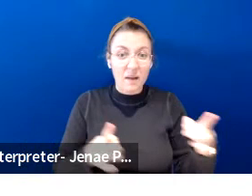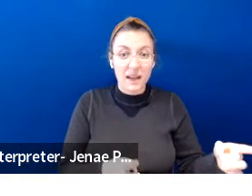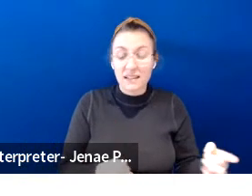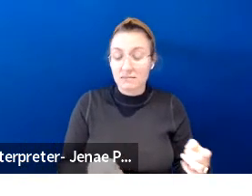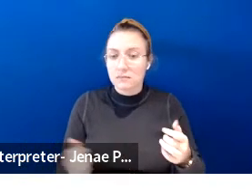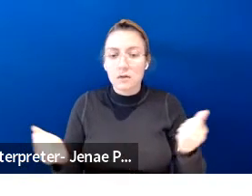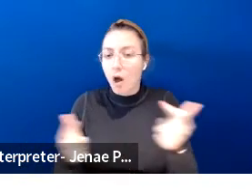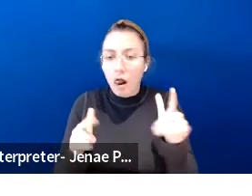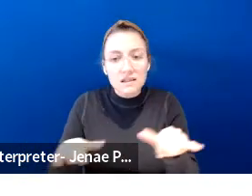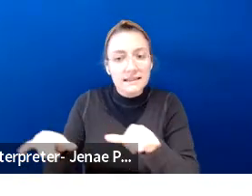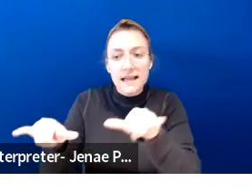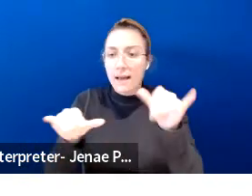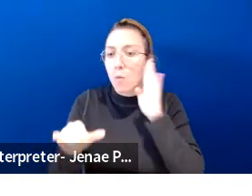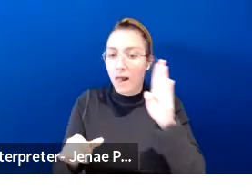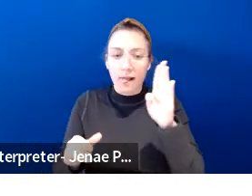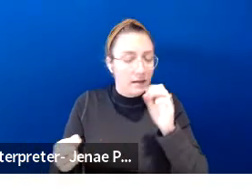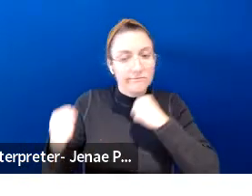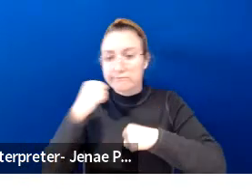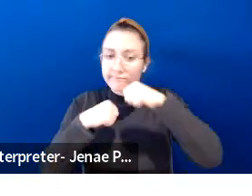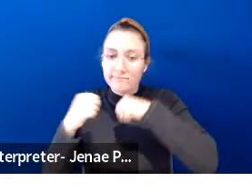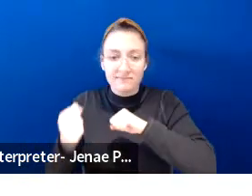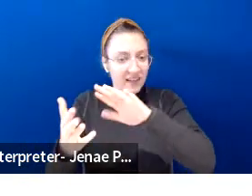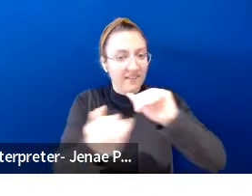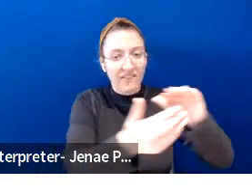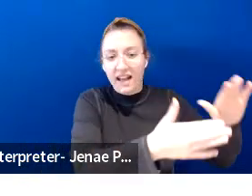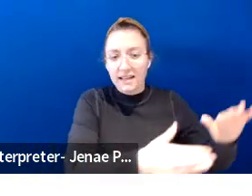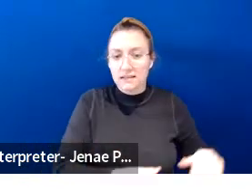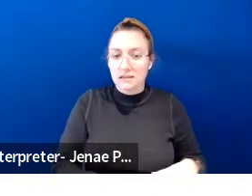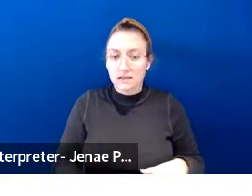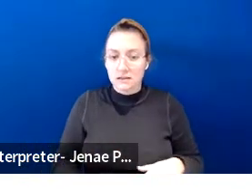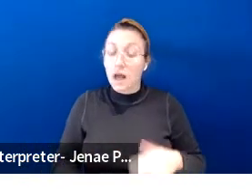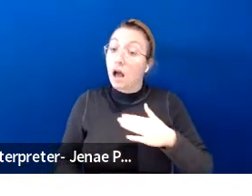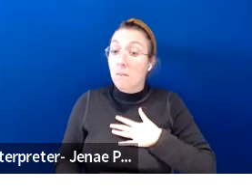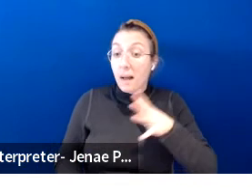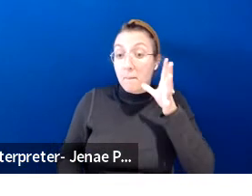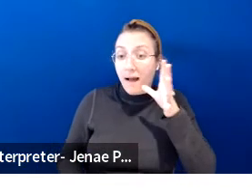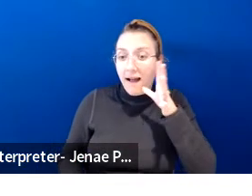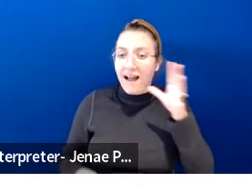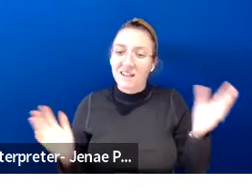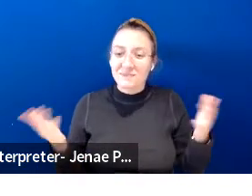And my father, who was very pragmatic, unlike my mother, who's very bohemian,